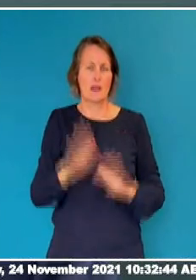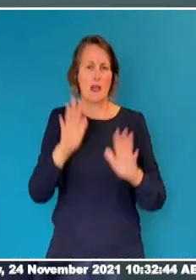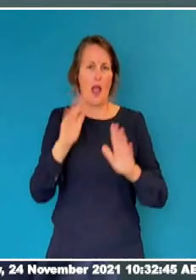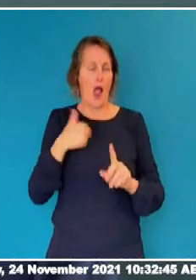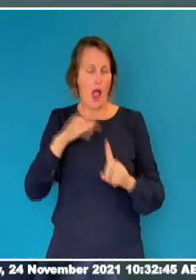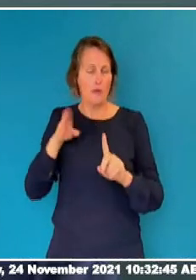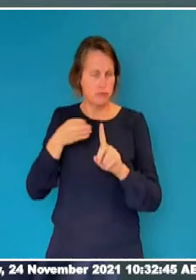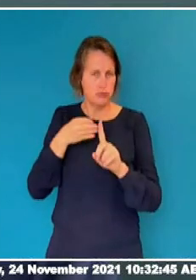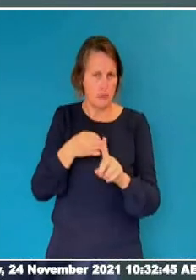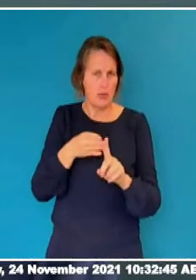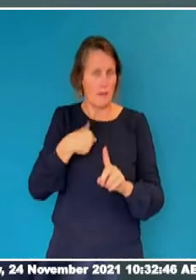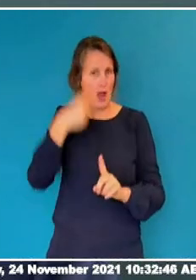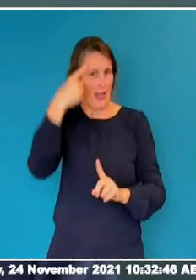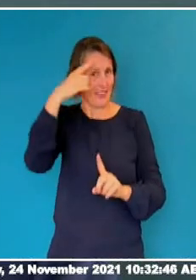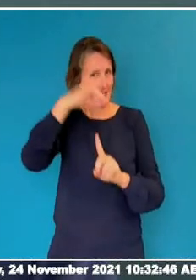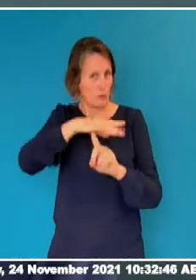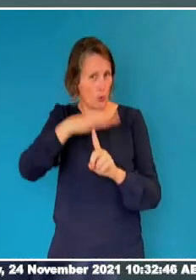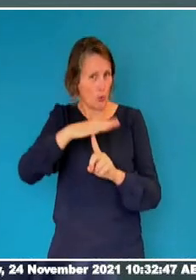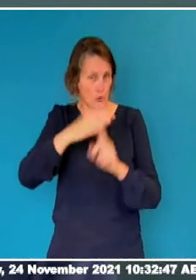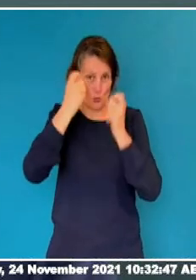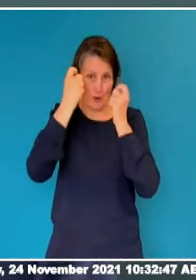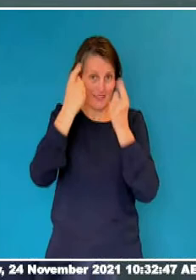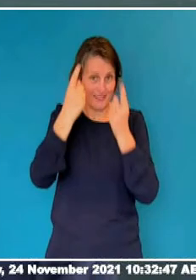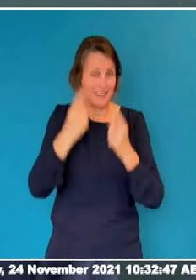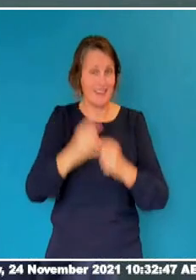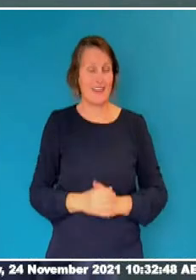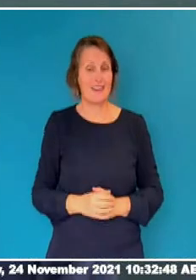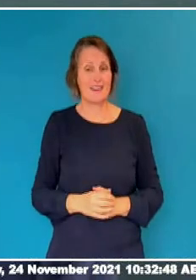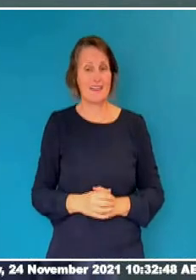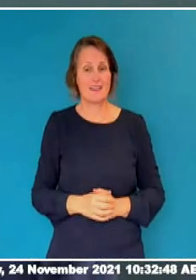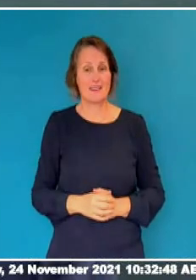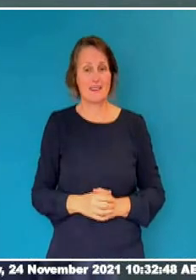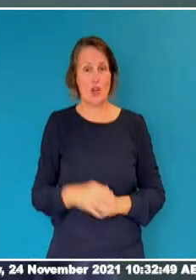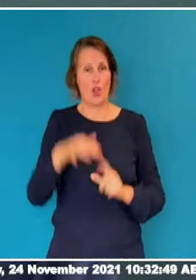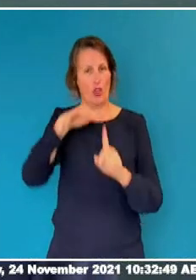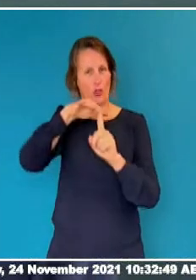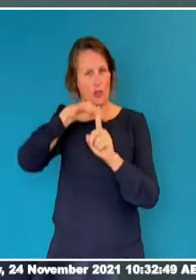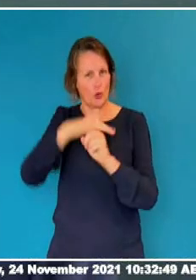I think it's important to understand the context in which this happens.